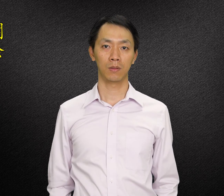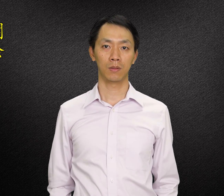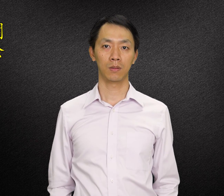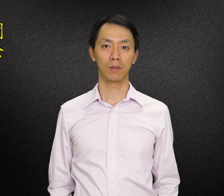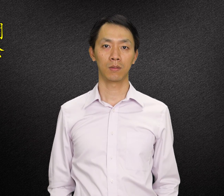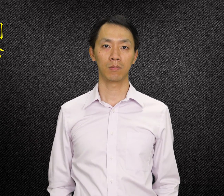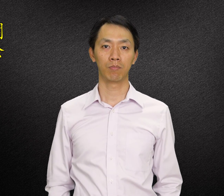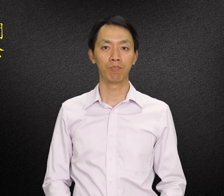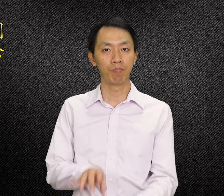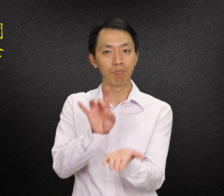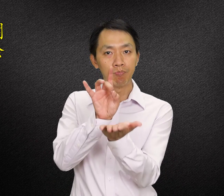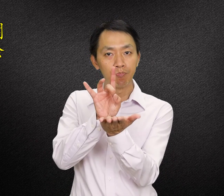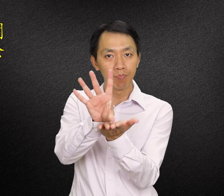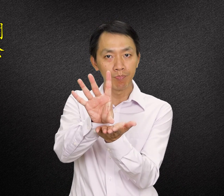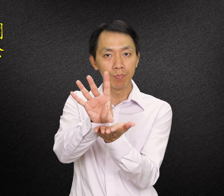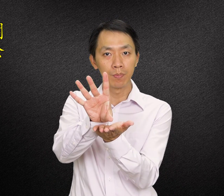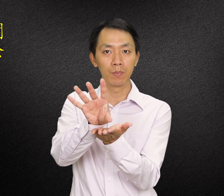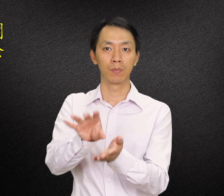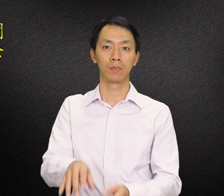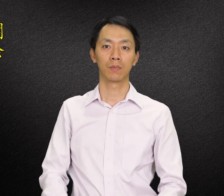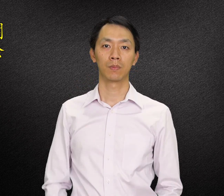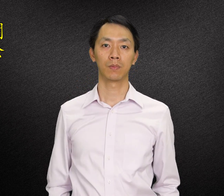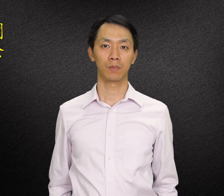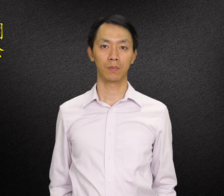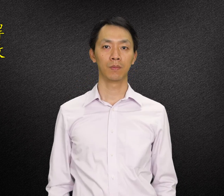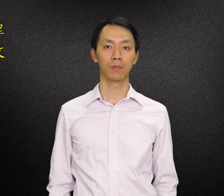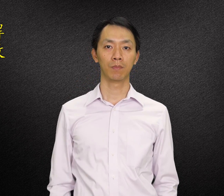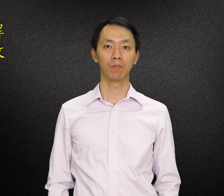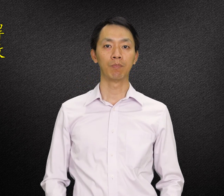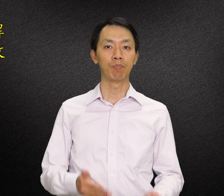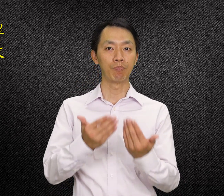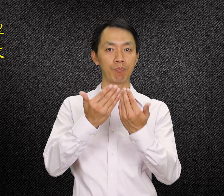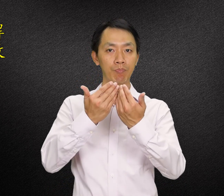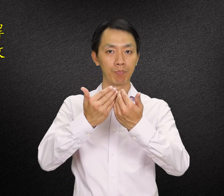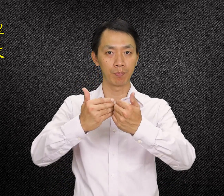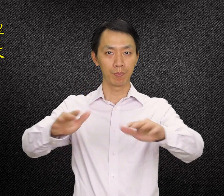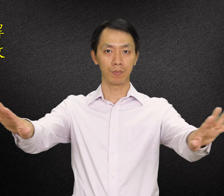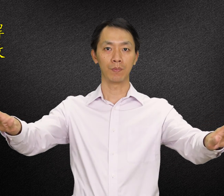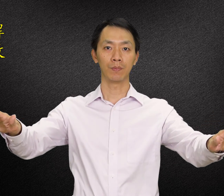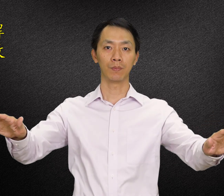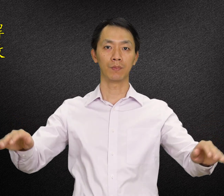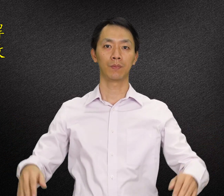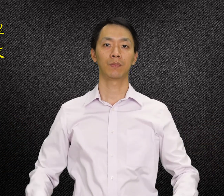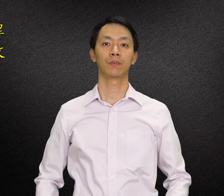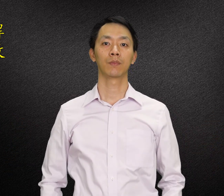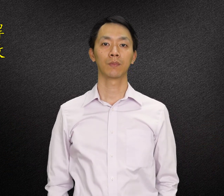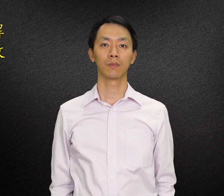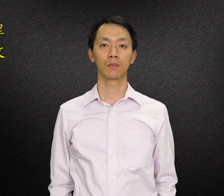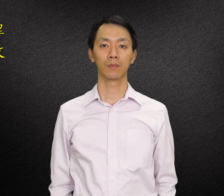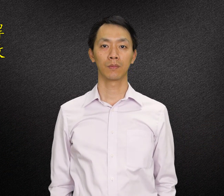fire / dismiss (someone) dissolved